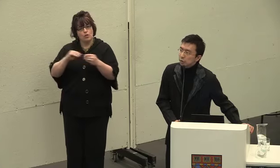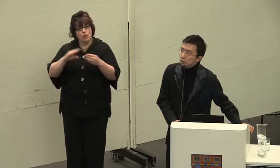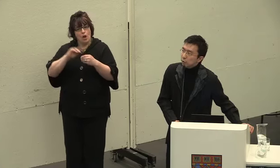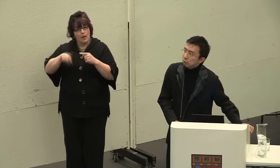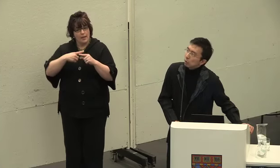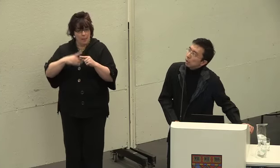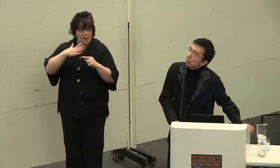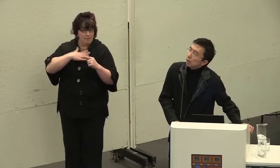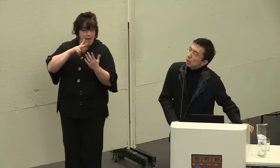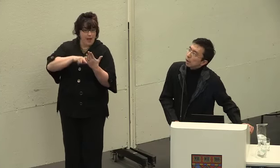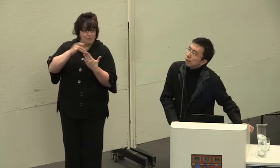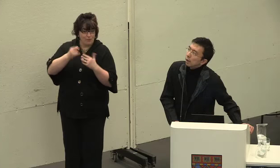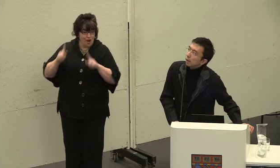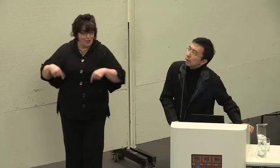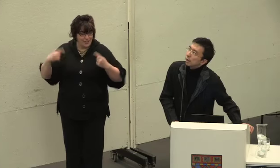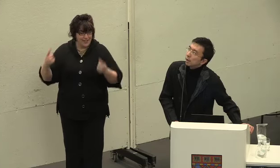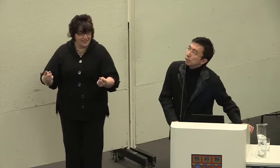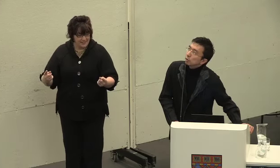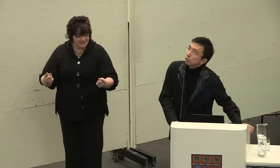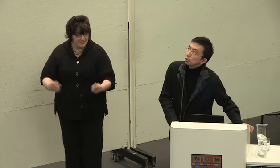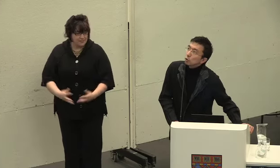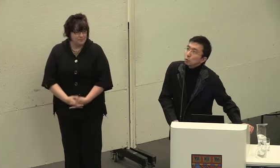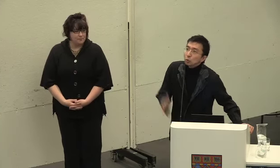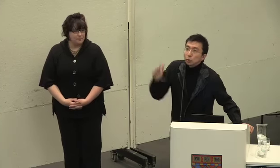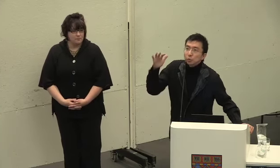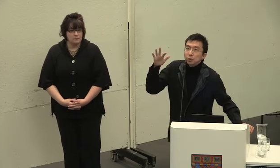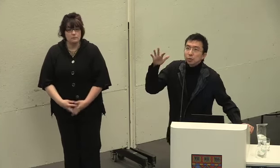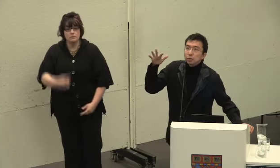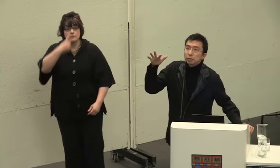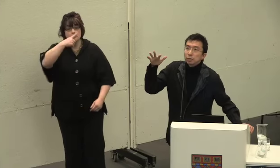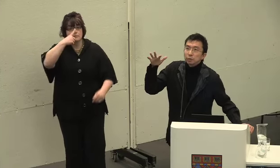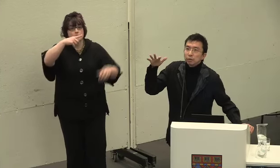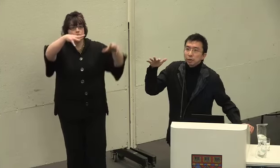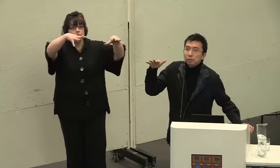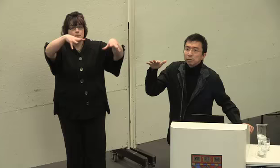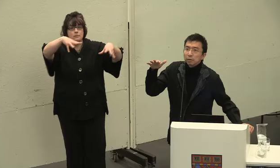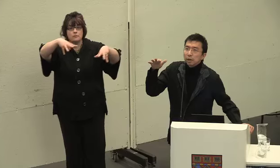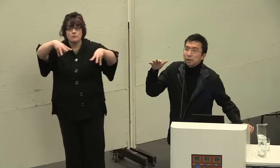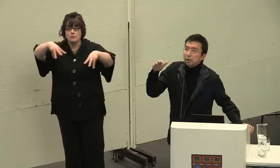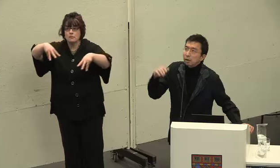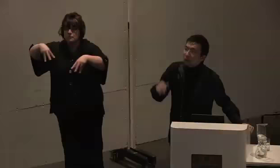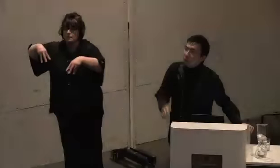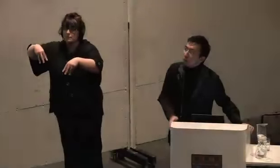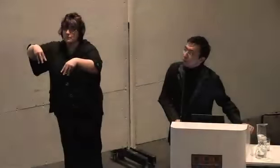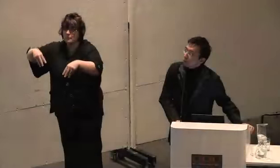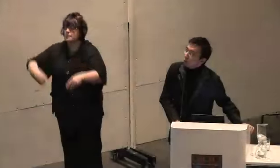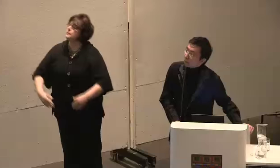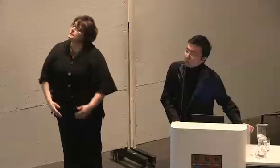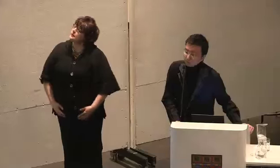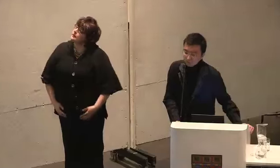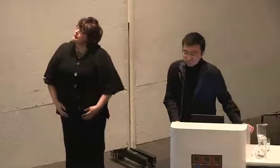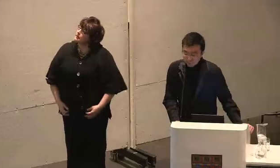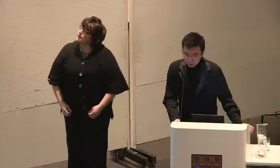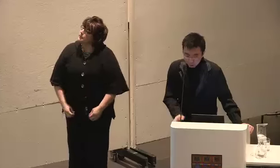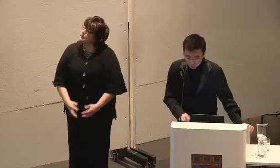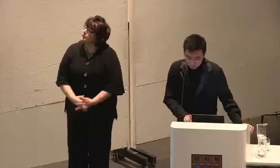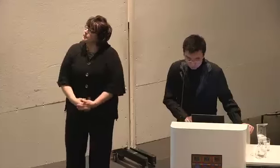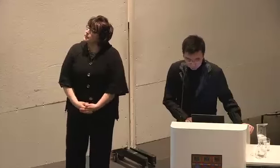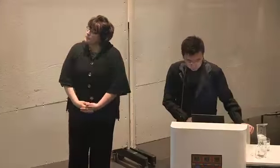So could you turn the light down? OK.